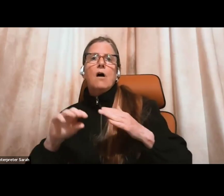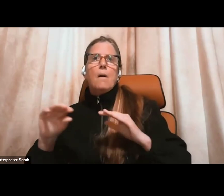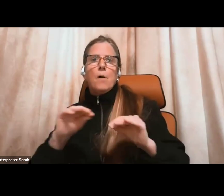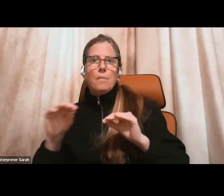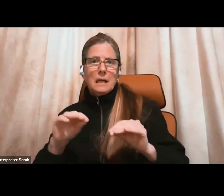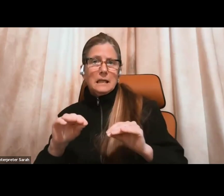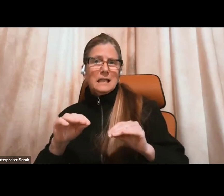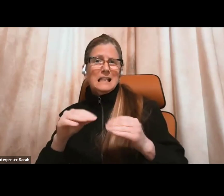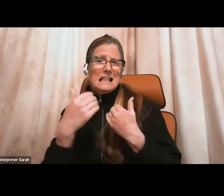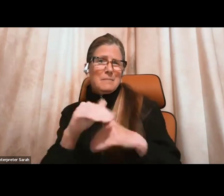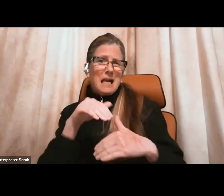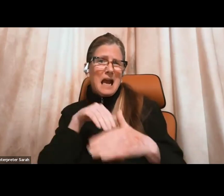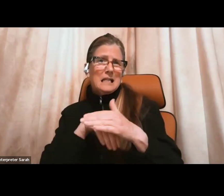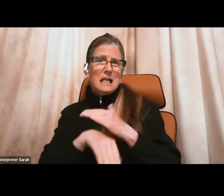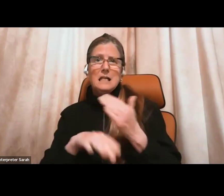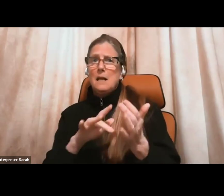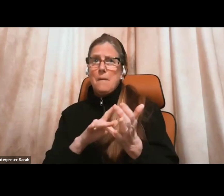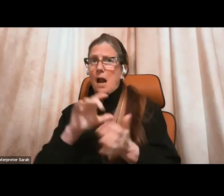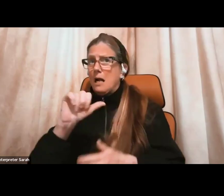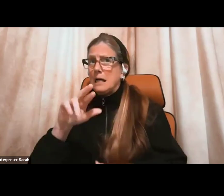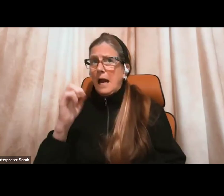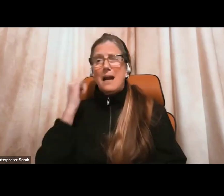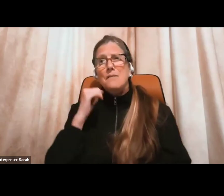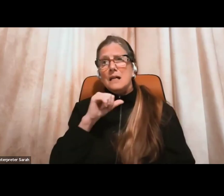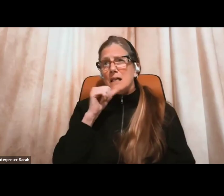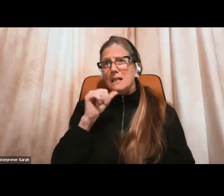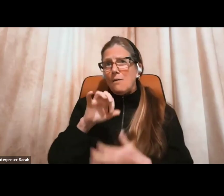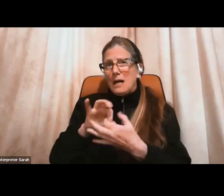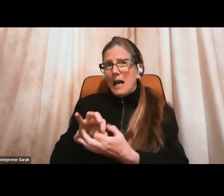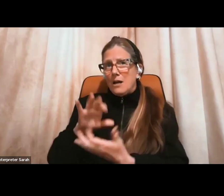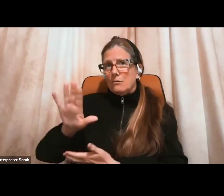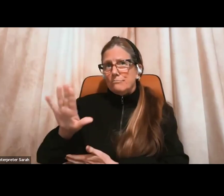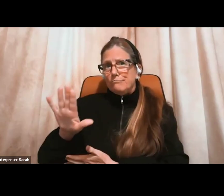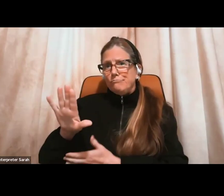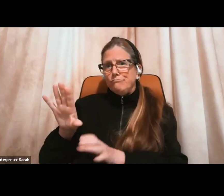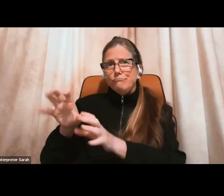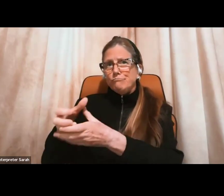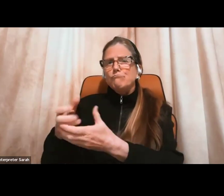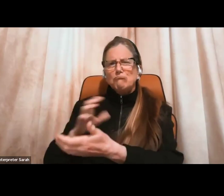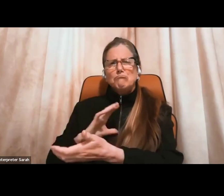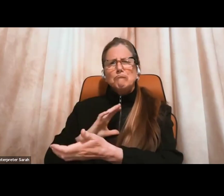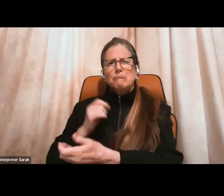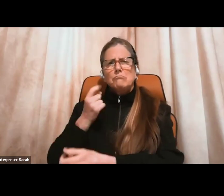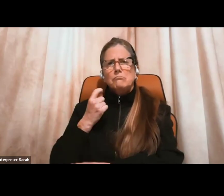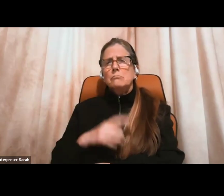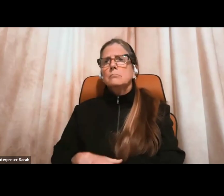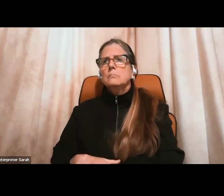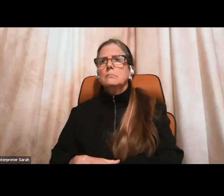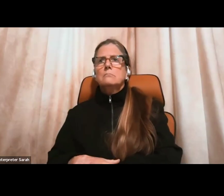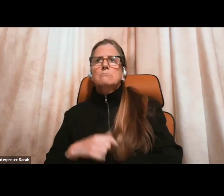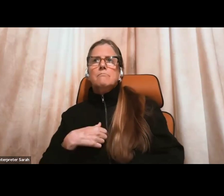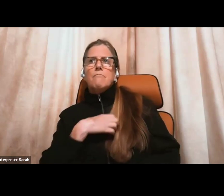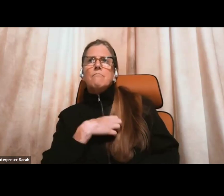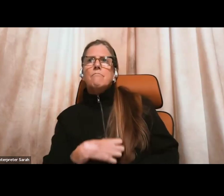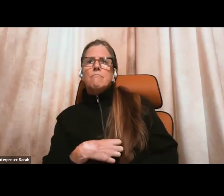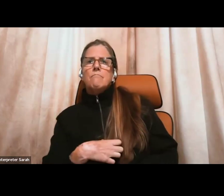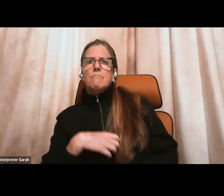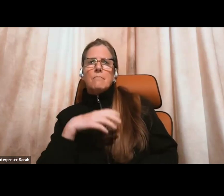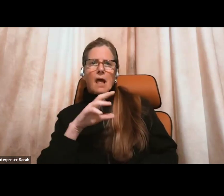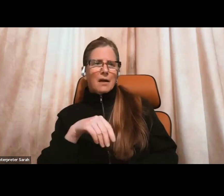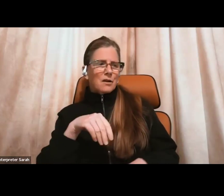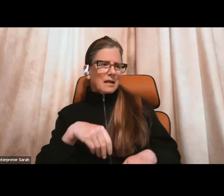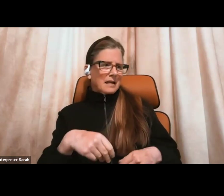that's not relevant to USDA, it's okay. Yeah, I… I wish I could…give insights on…